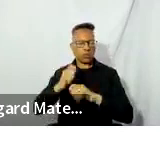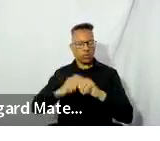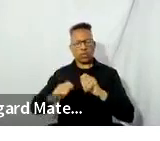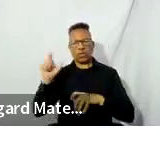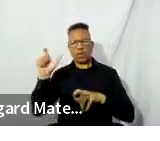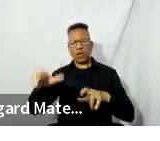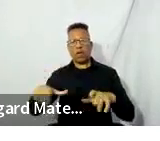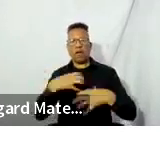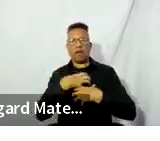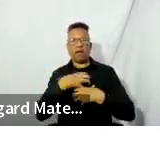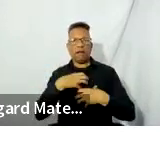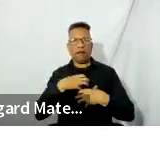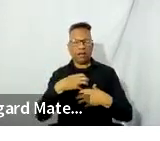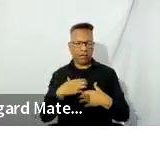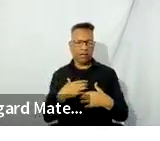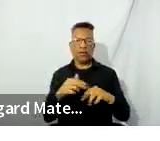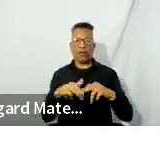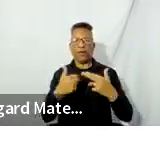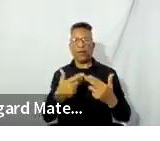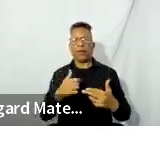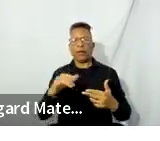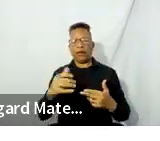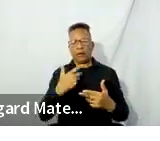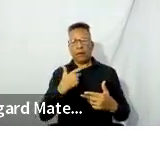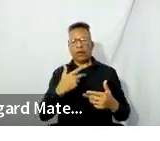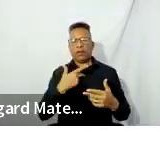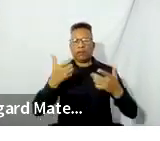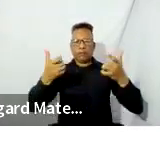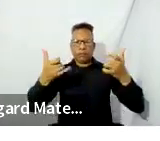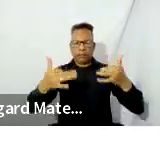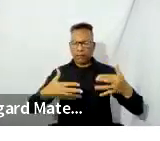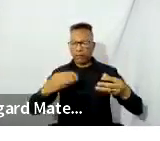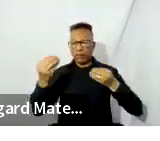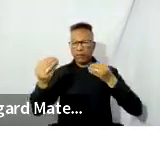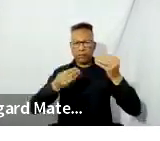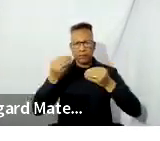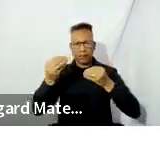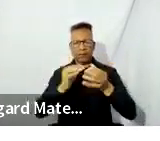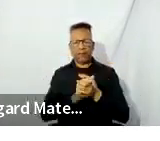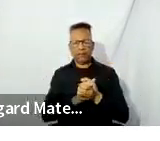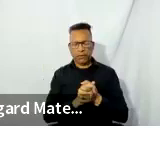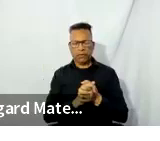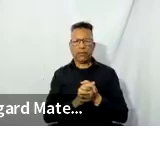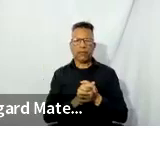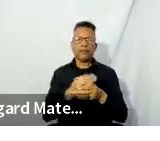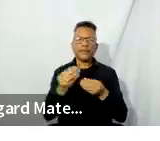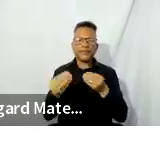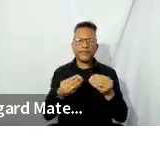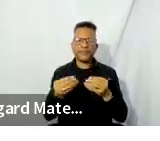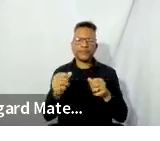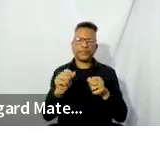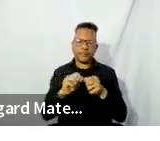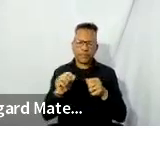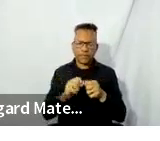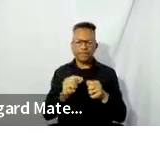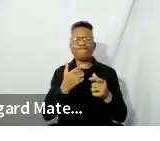for this reason. If we want to explain genetically genetically. from what from what the volition from what the volitional function of the word is derived